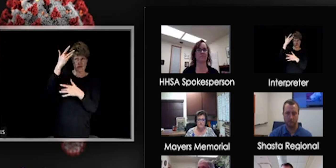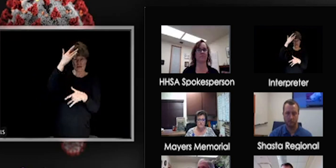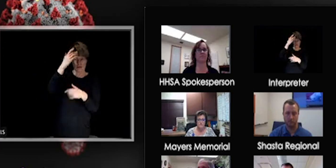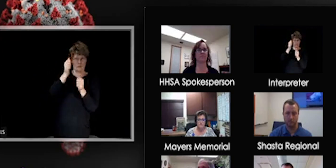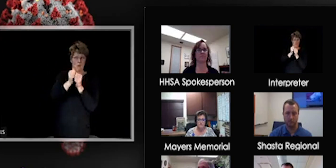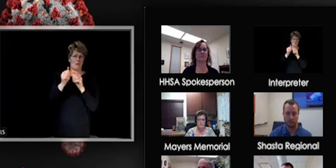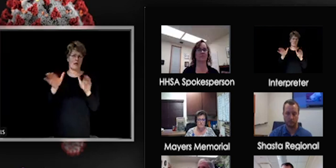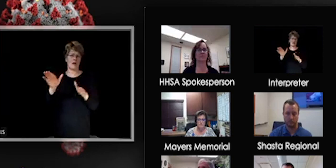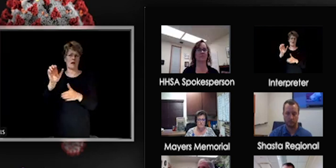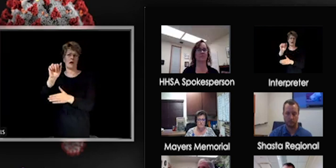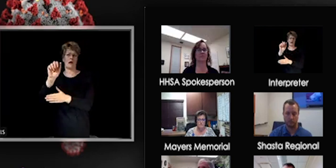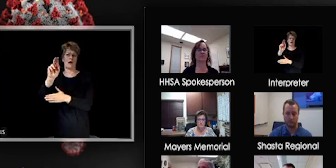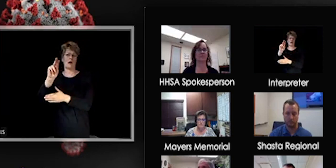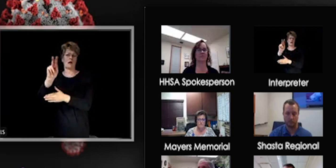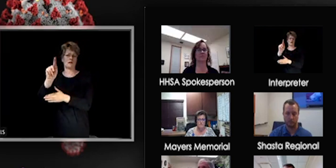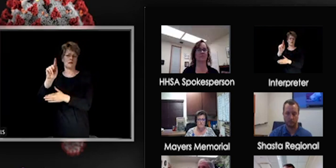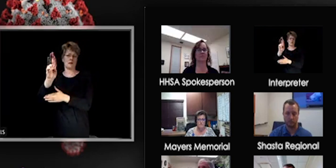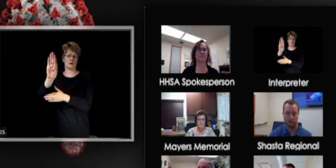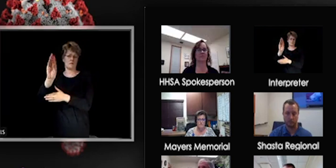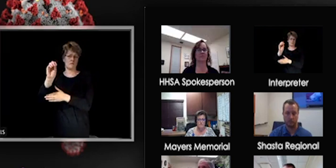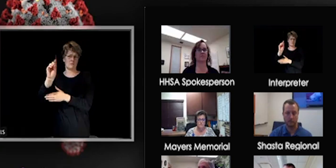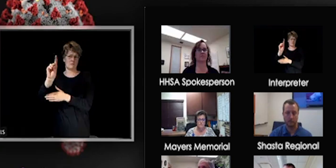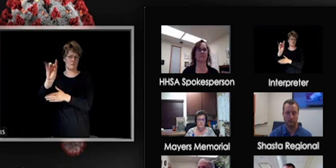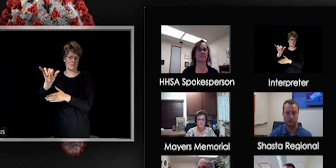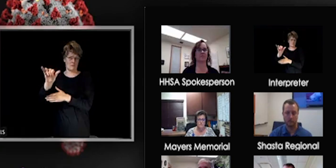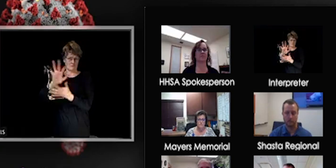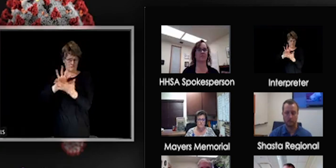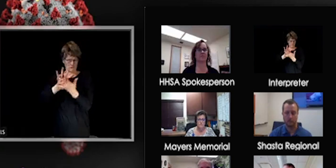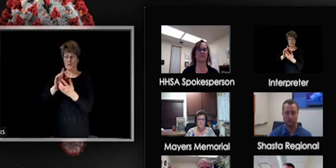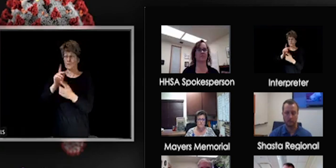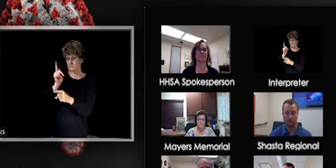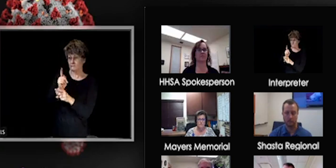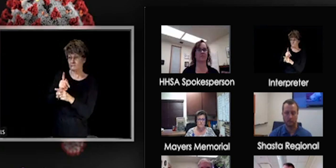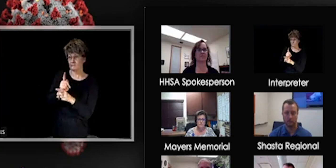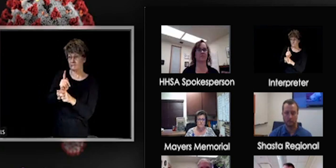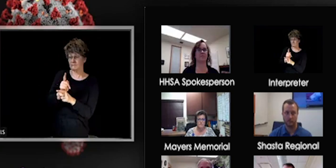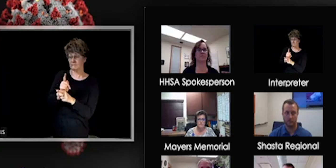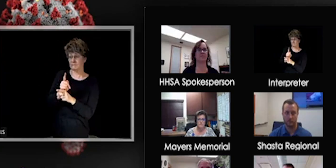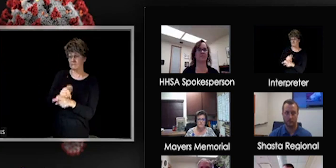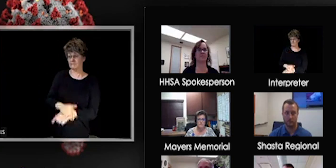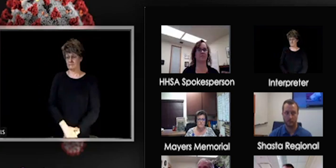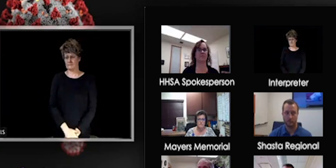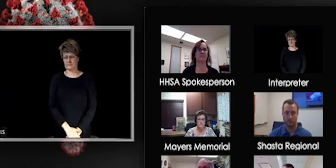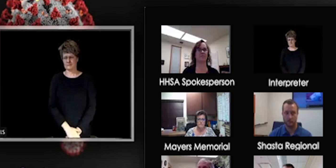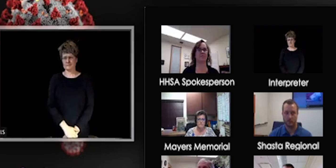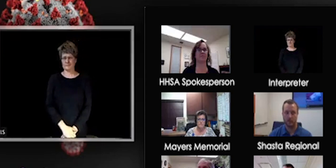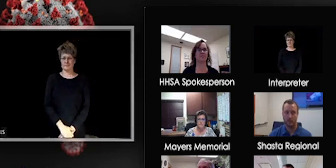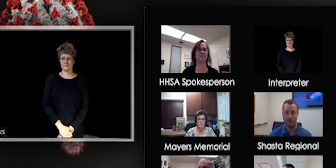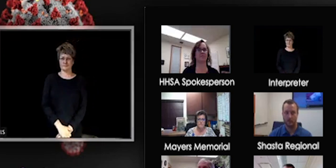Right and right now we want this to be accurate when they actually do go get that test. So,